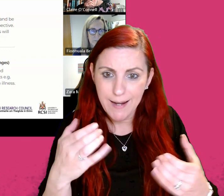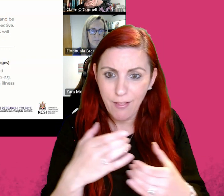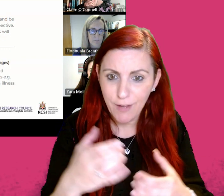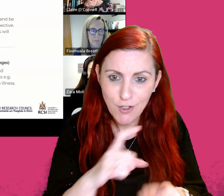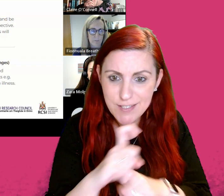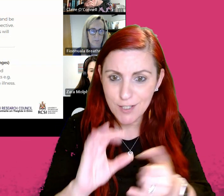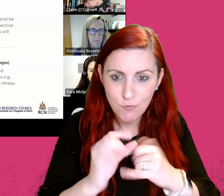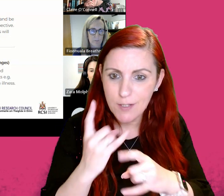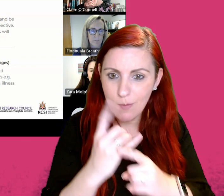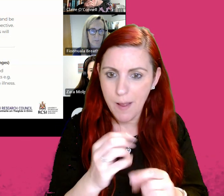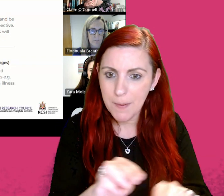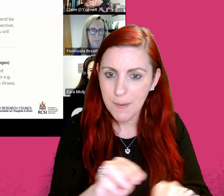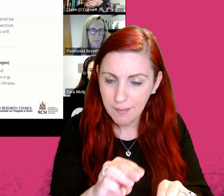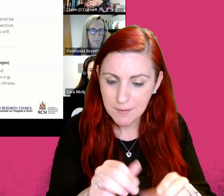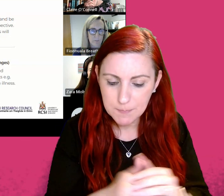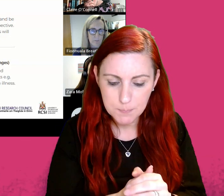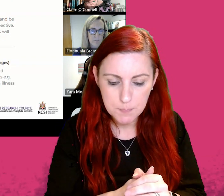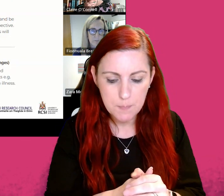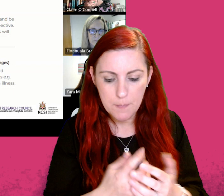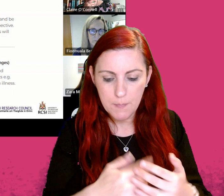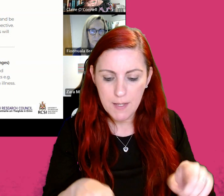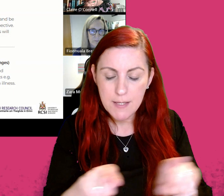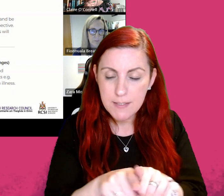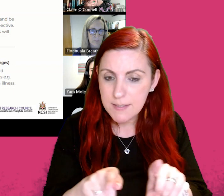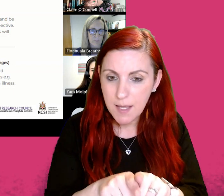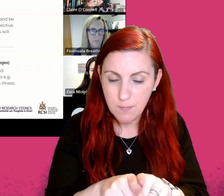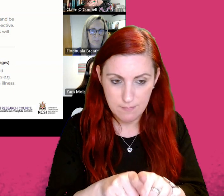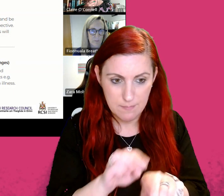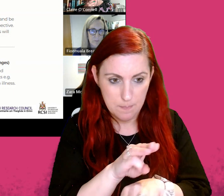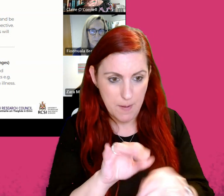there's also lots of benefits for researchers and PPI contributors particularly I work a lot